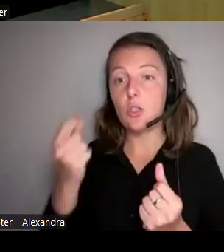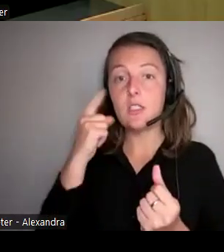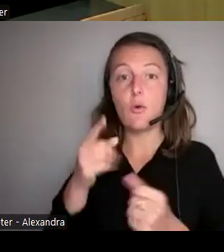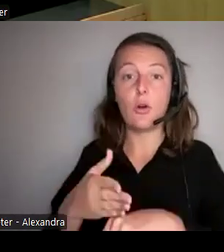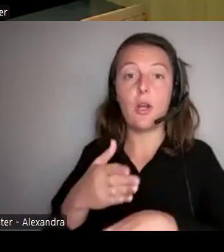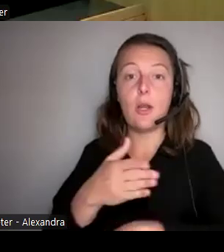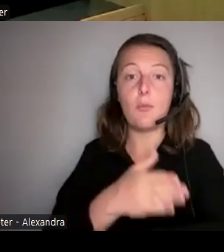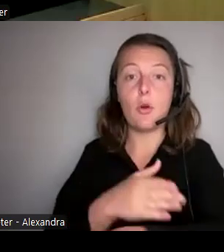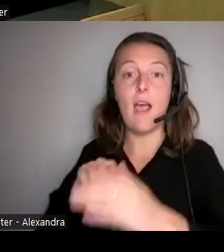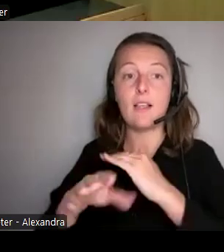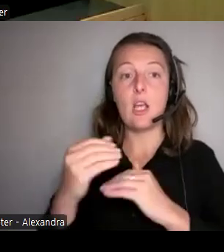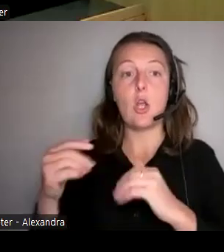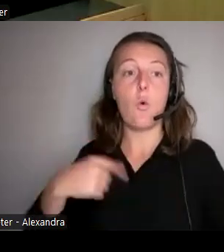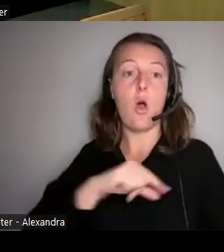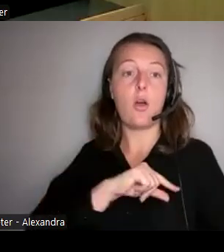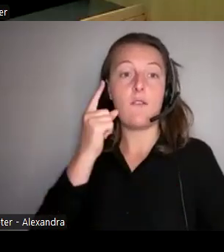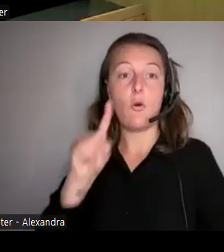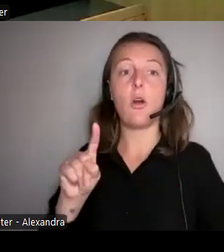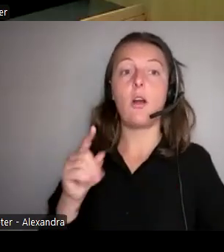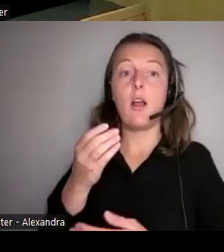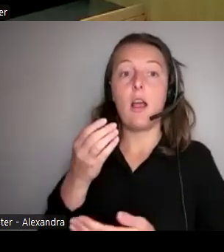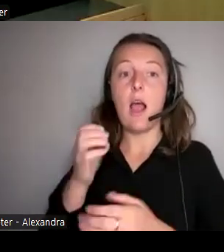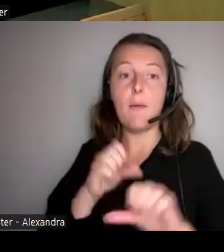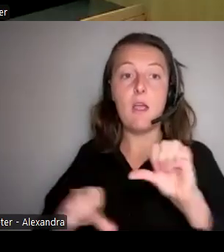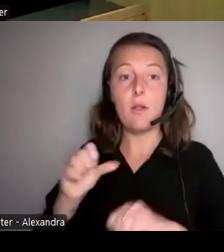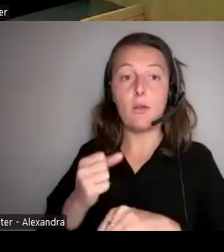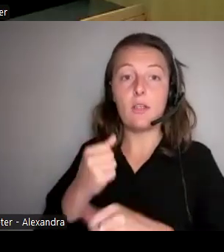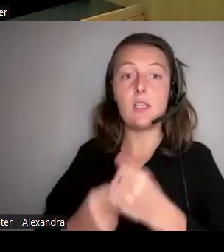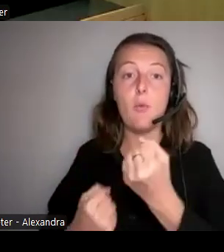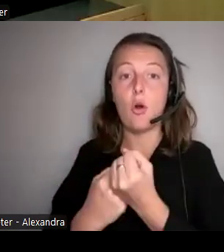of empirically supportive practices for youth mental health. And if you read that announcement,